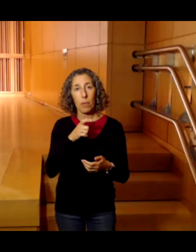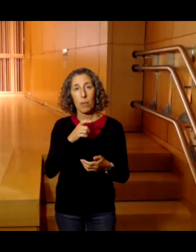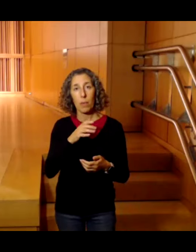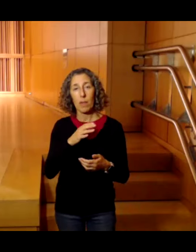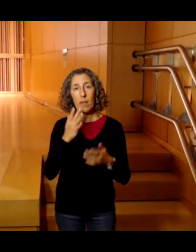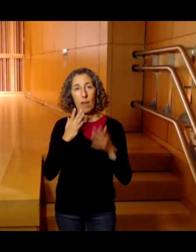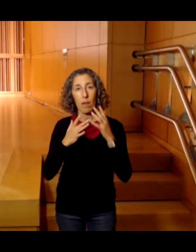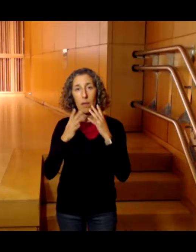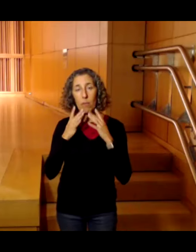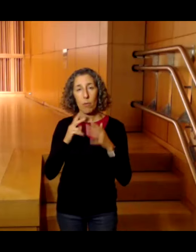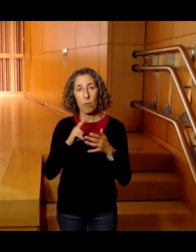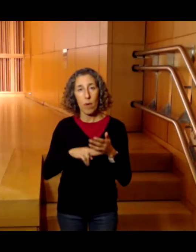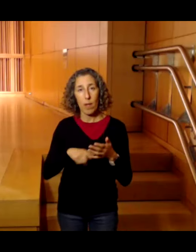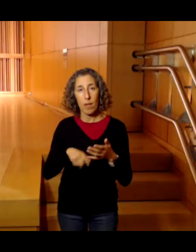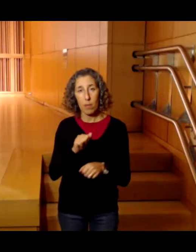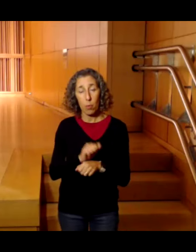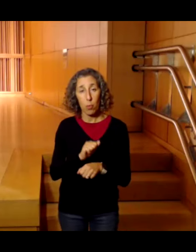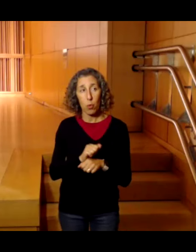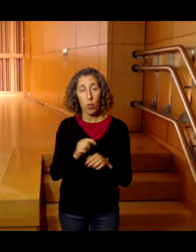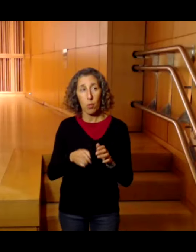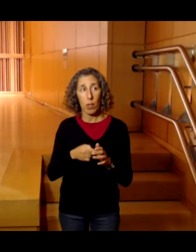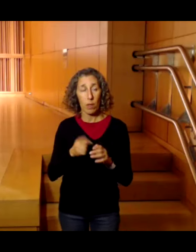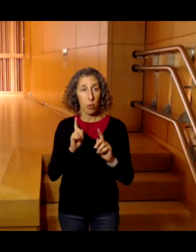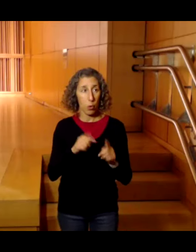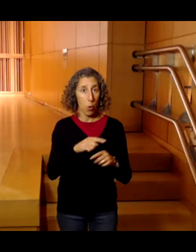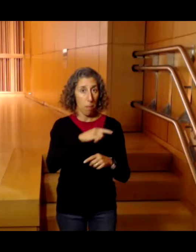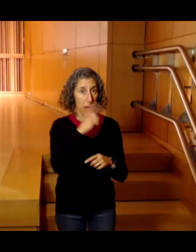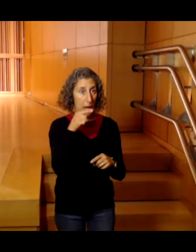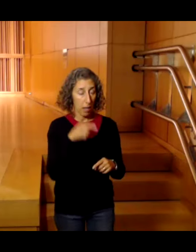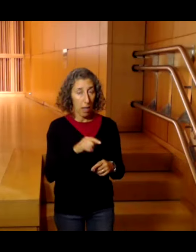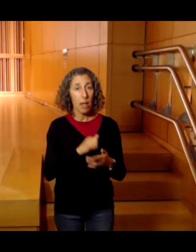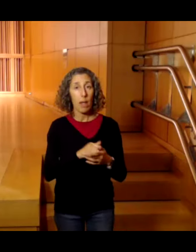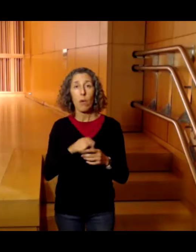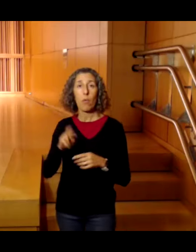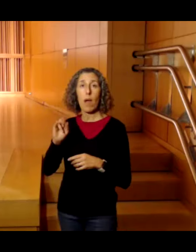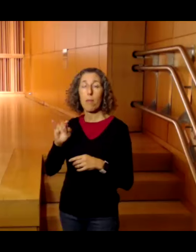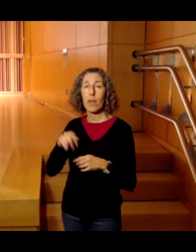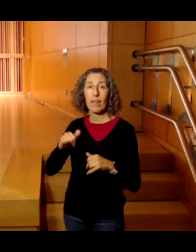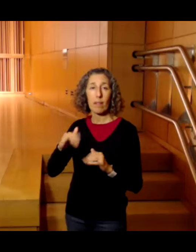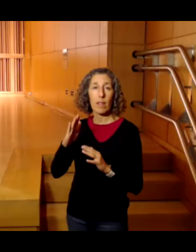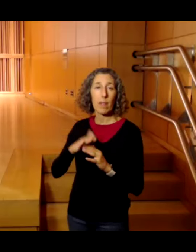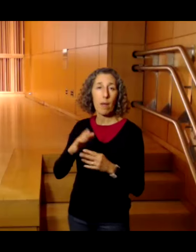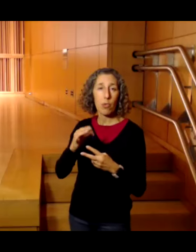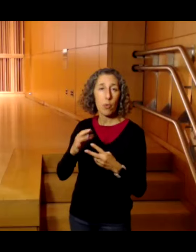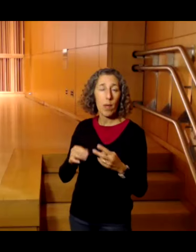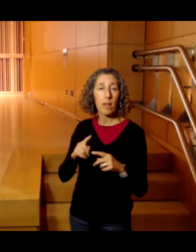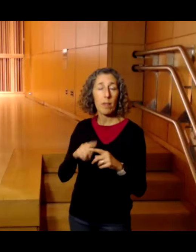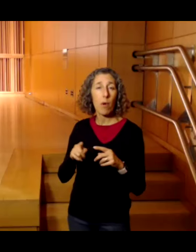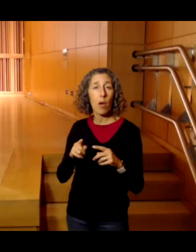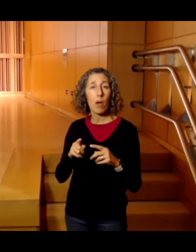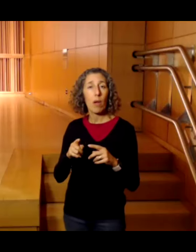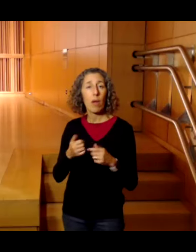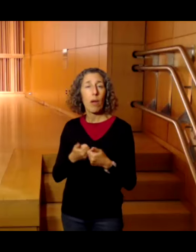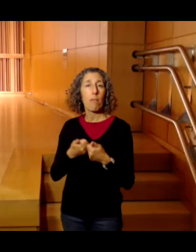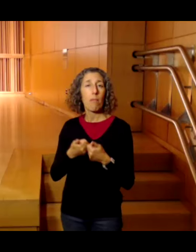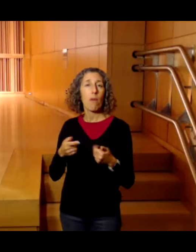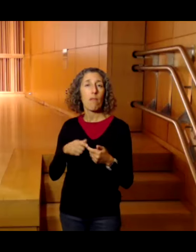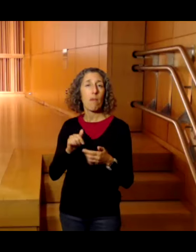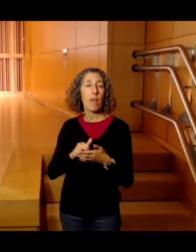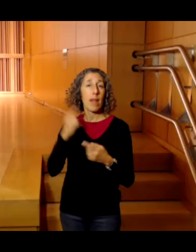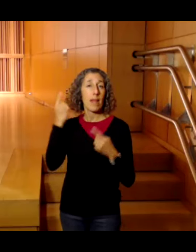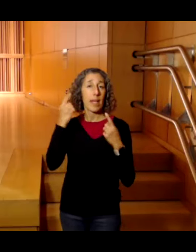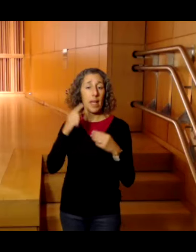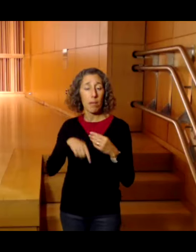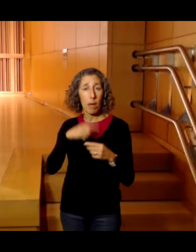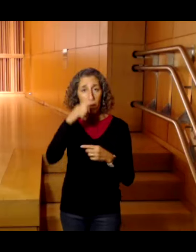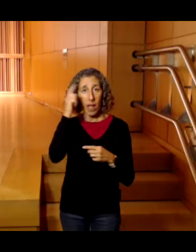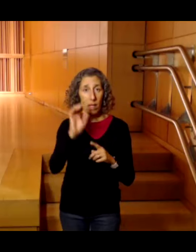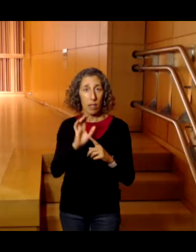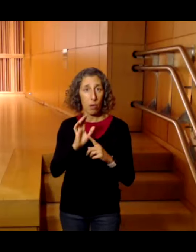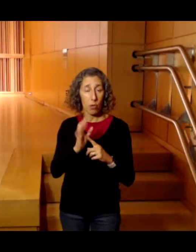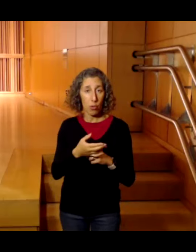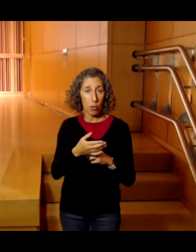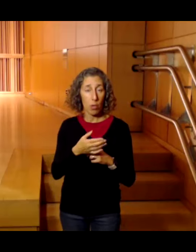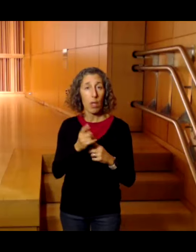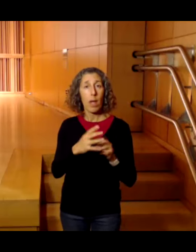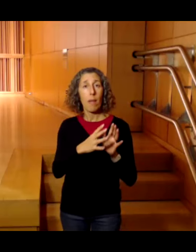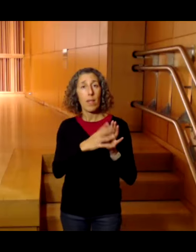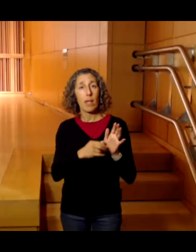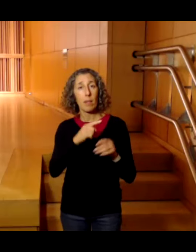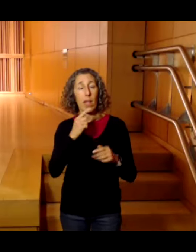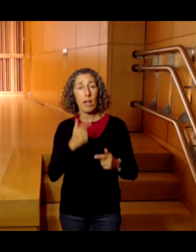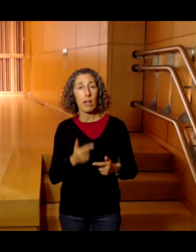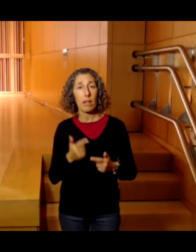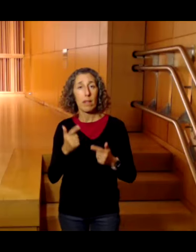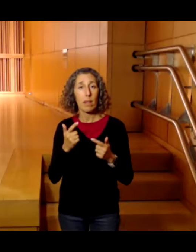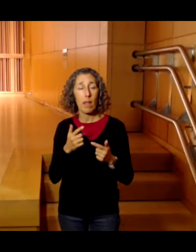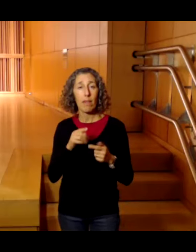Which introduces Once You Go Black, Robert illuminates how choice, however estranged it is from our thinking on Black culture, in fact animates Black life and serves as a powerful counterpoint.